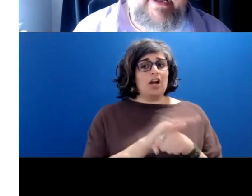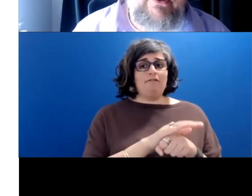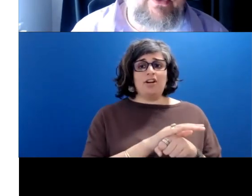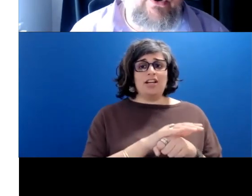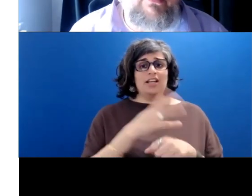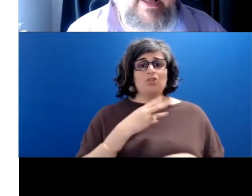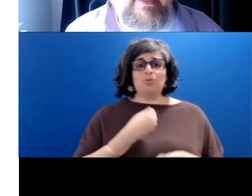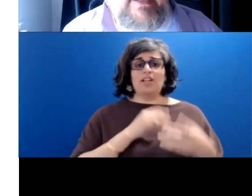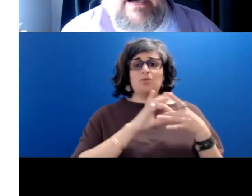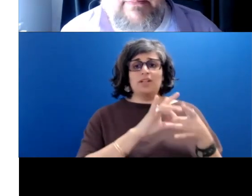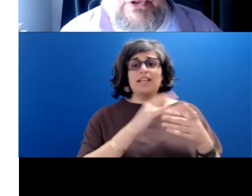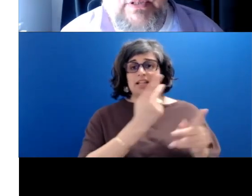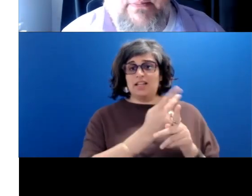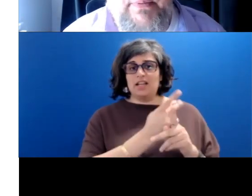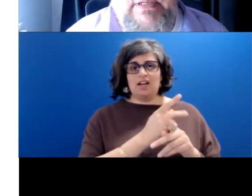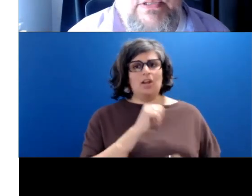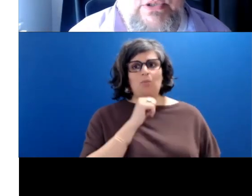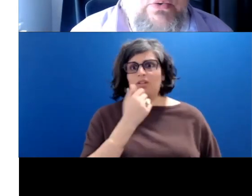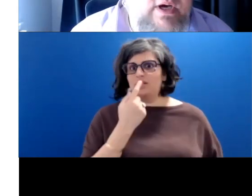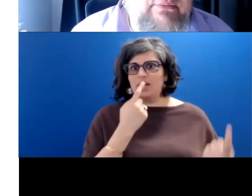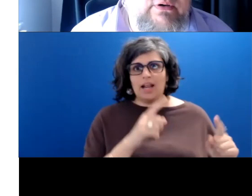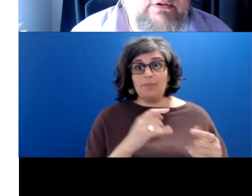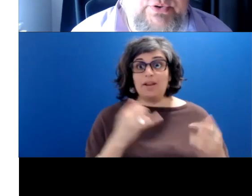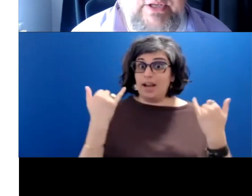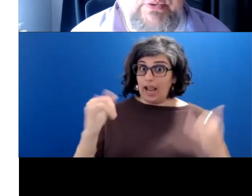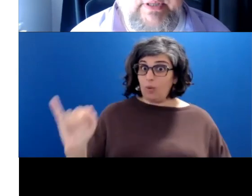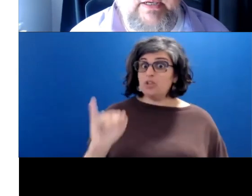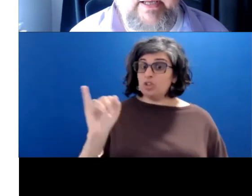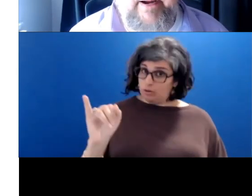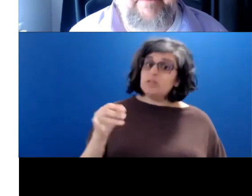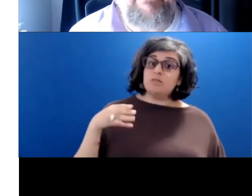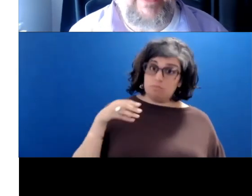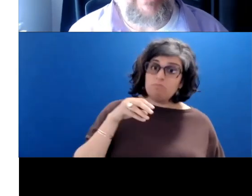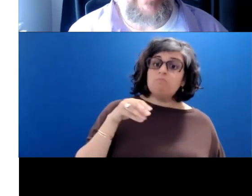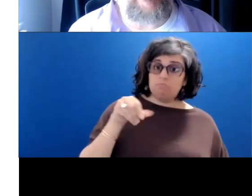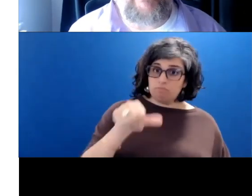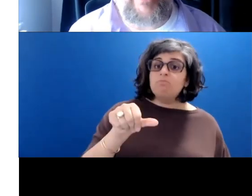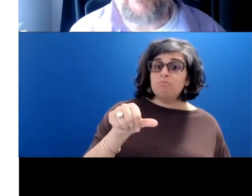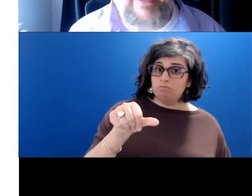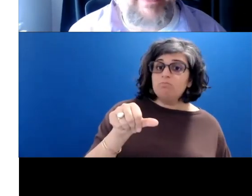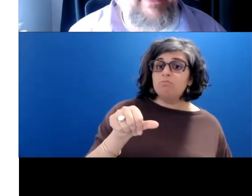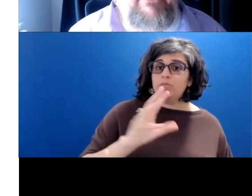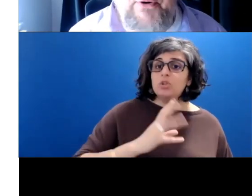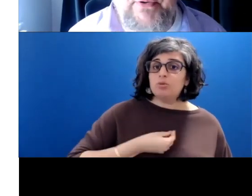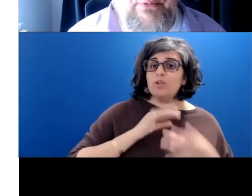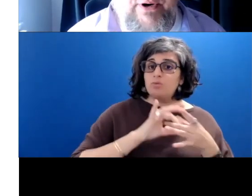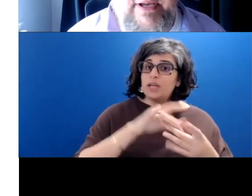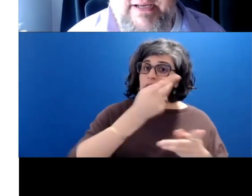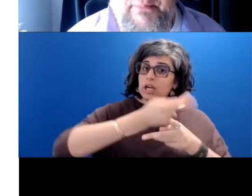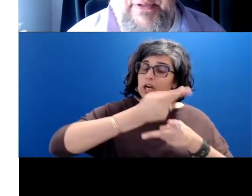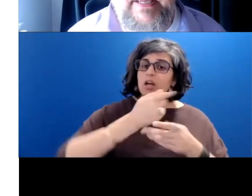Now though, many insurance companies do cover trans-related care. And in fact, many folks work at companies